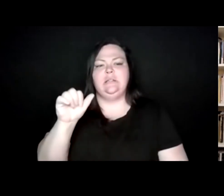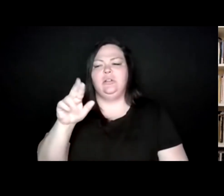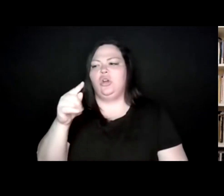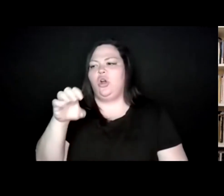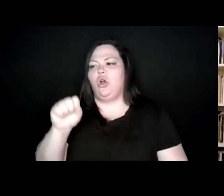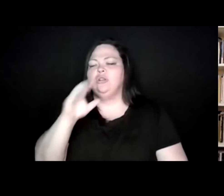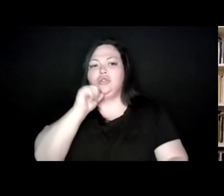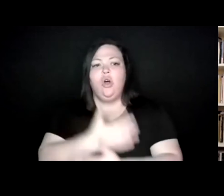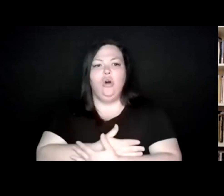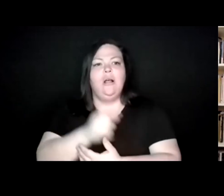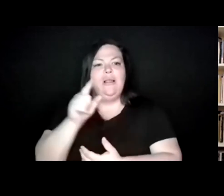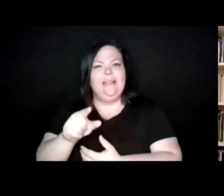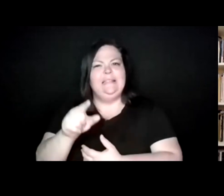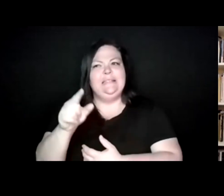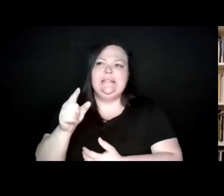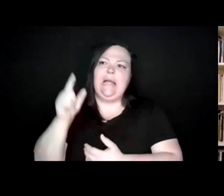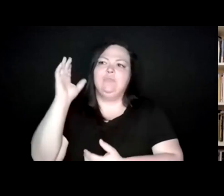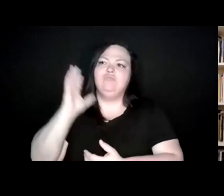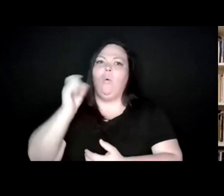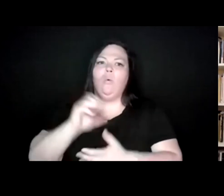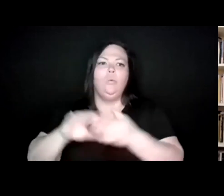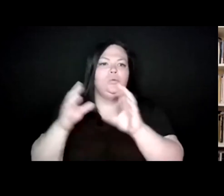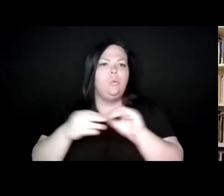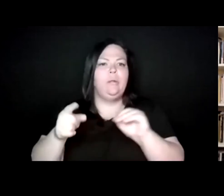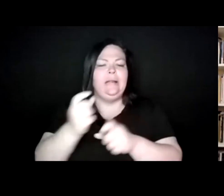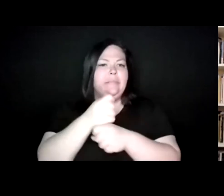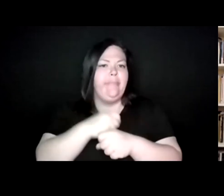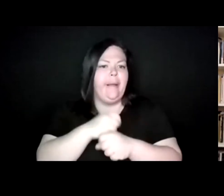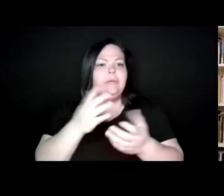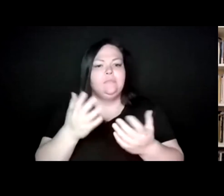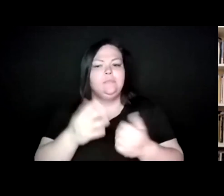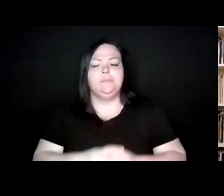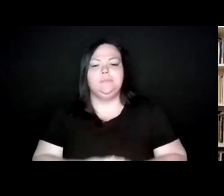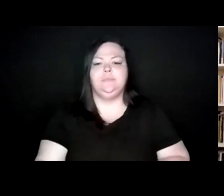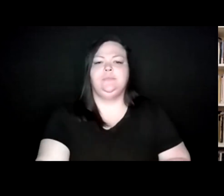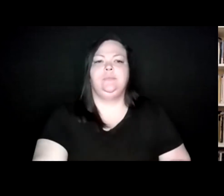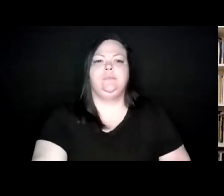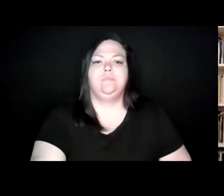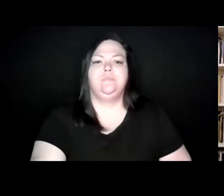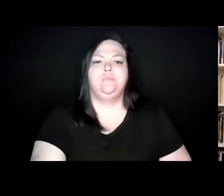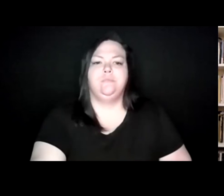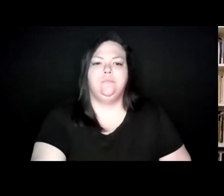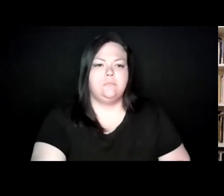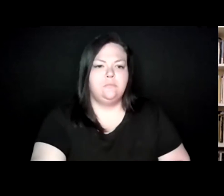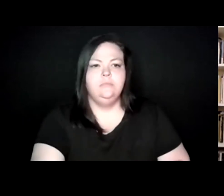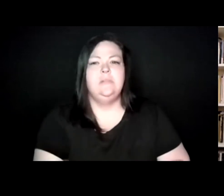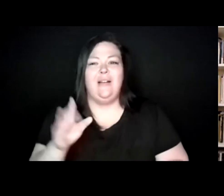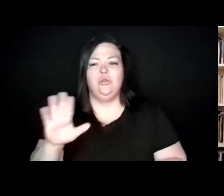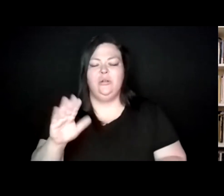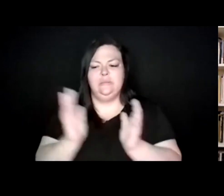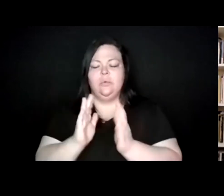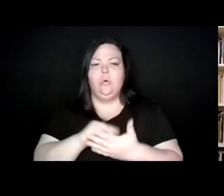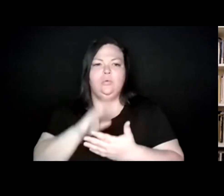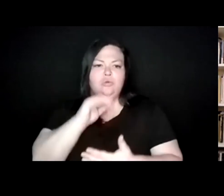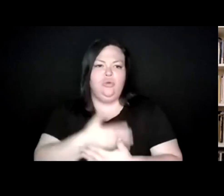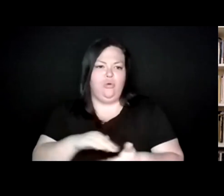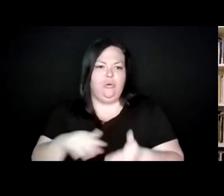that he has said to have made and done after his small daughter died. "Descartes' Daughter"